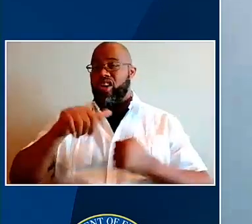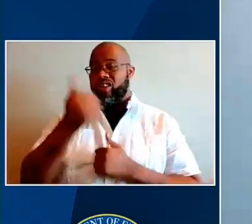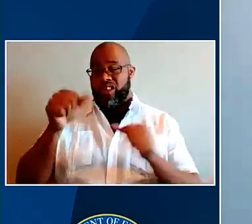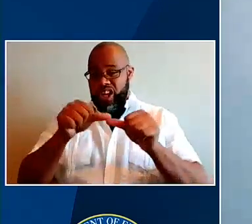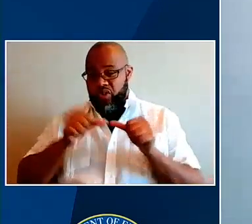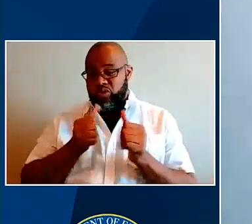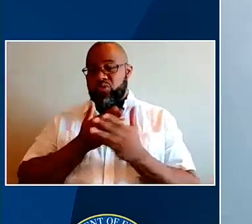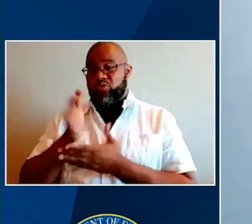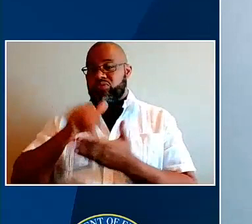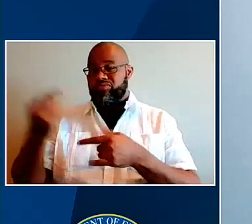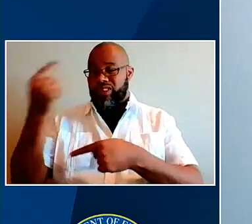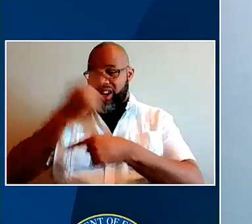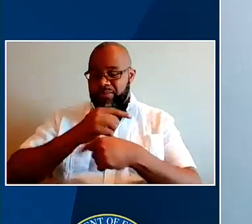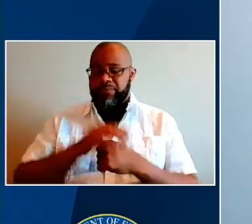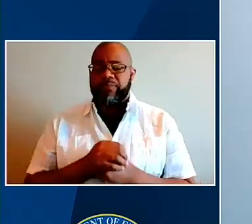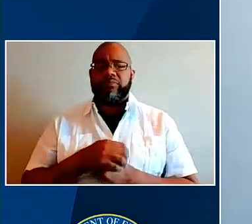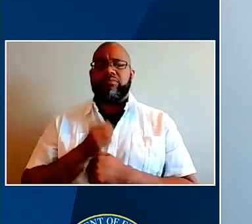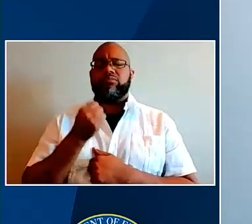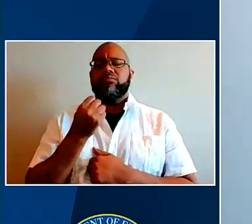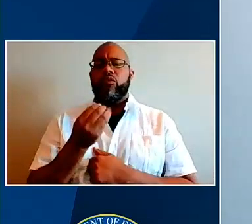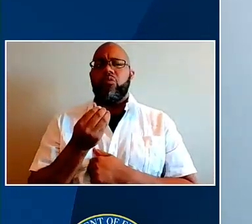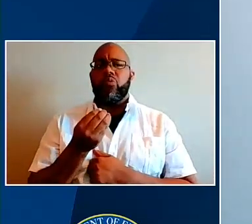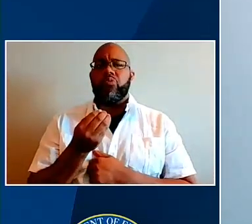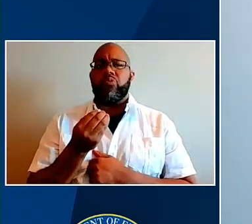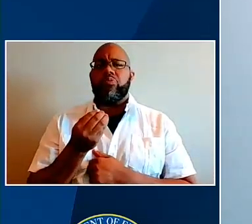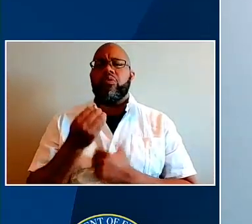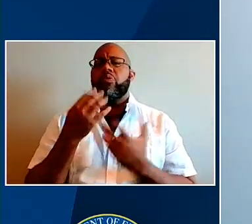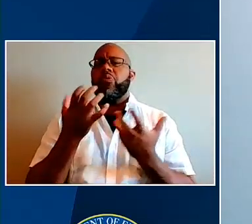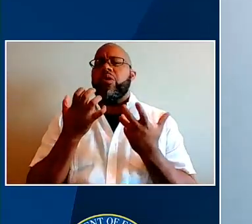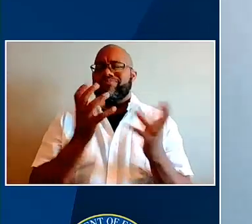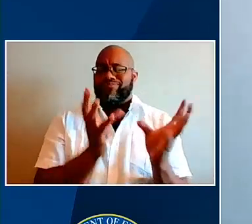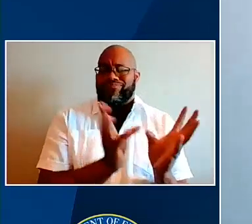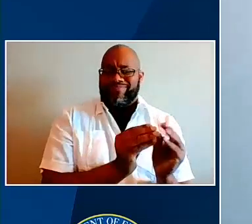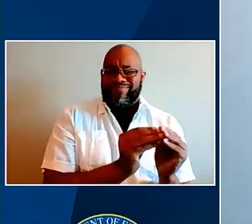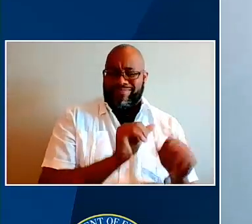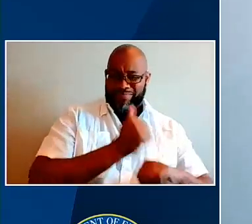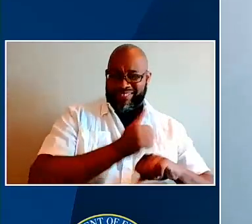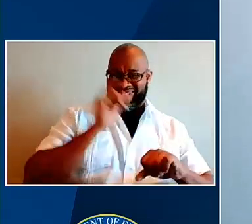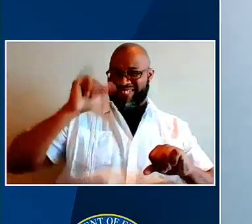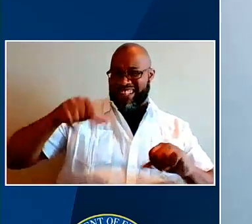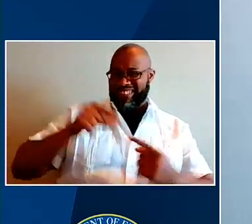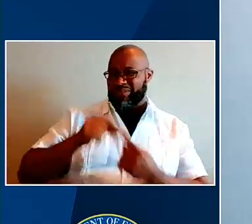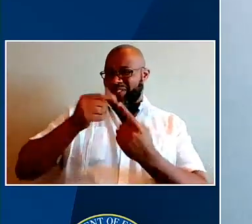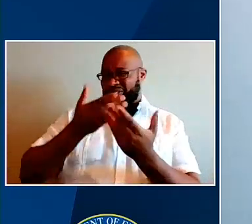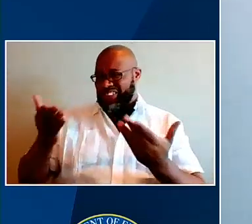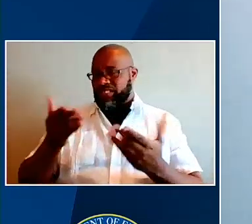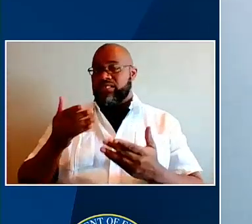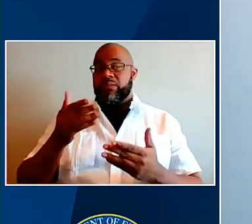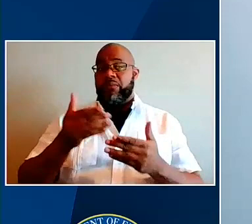the day. So wanted to caucus based on that prior to moving forward with the next